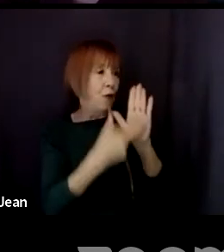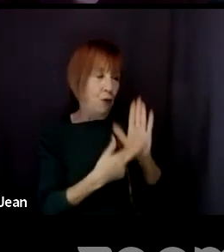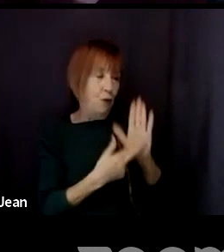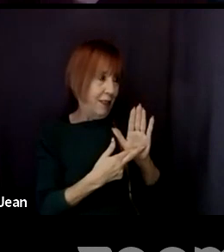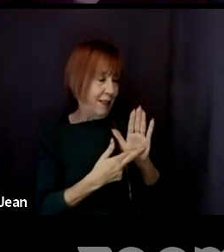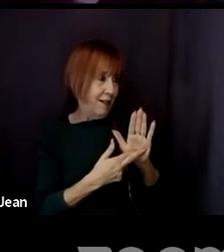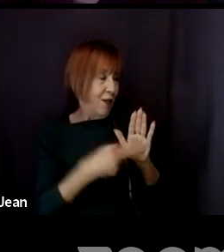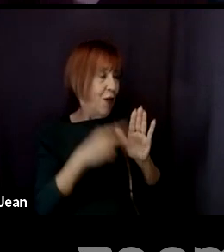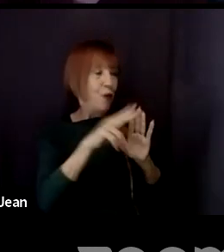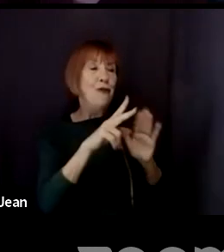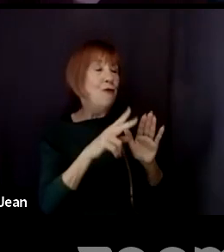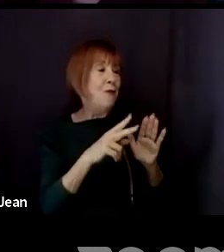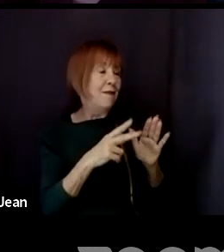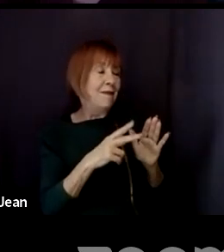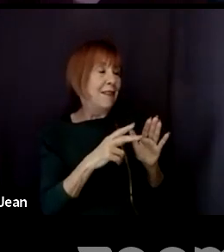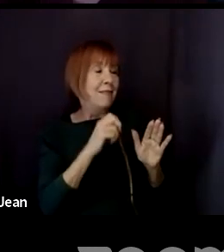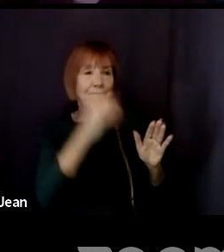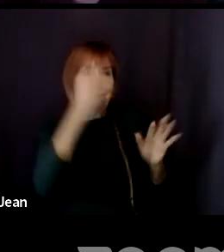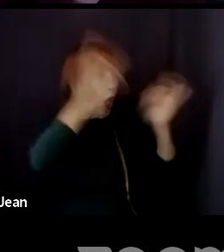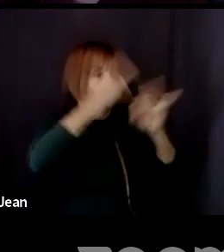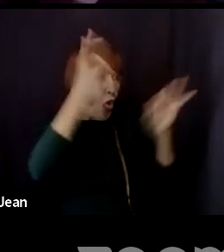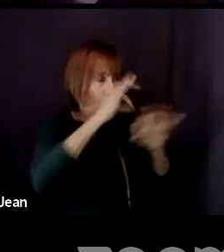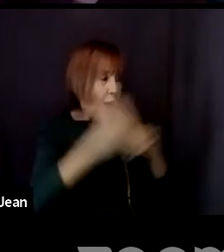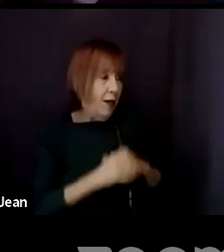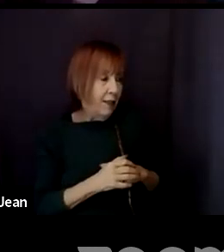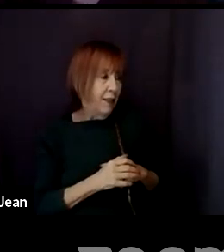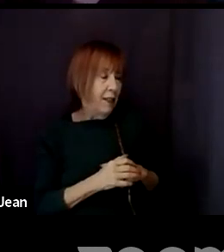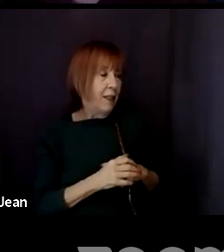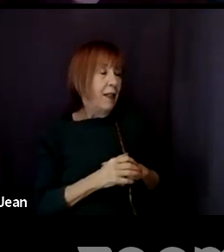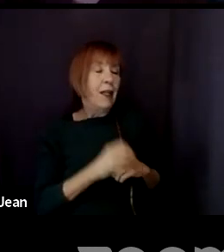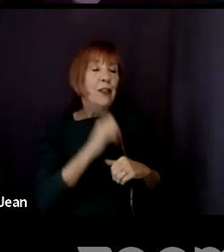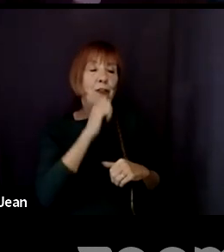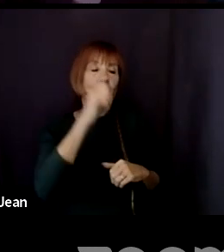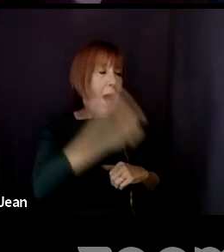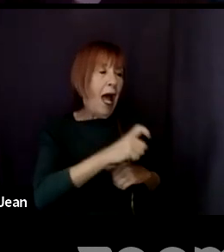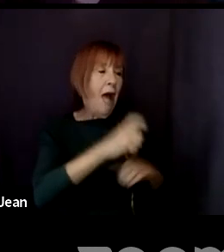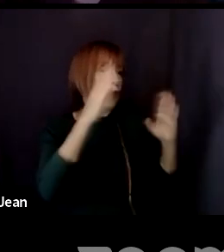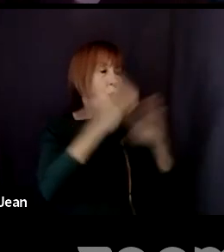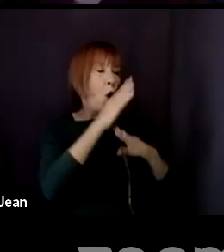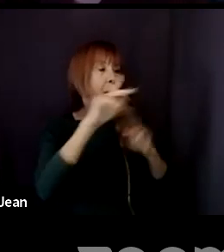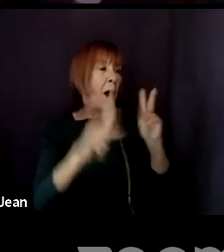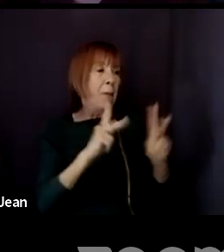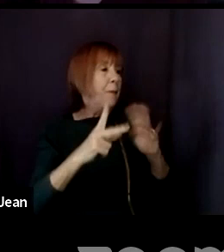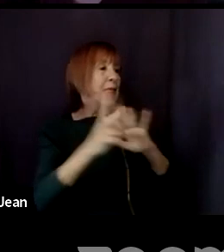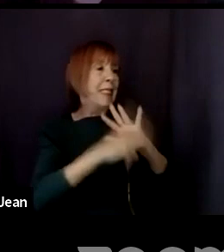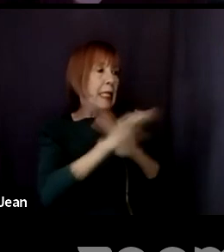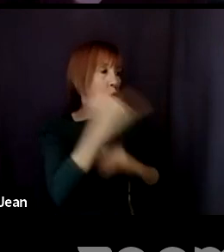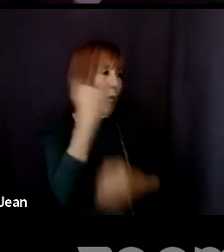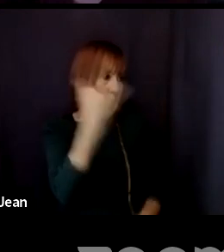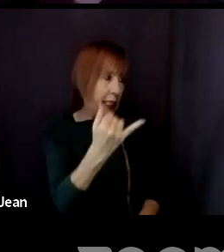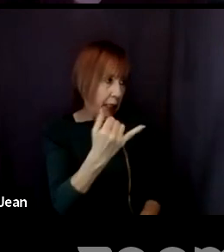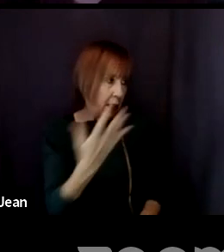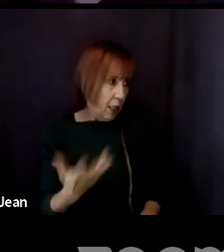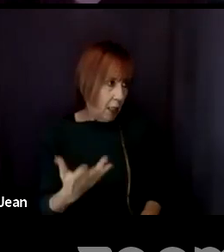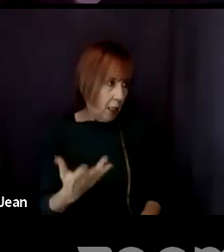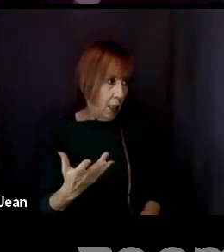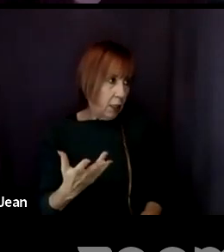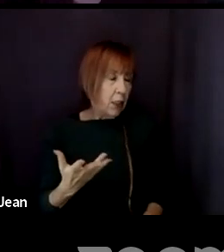So you don't have to worry about people stealing your ideas and all that other stuff. So believe me, even on the level that I'm at, we're on,